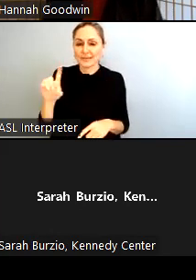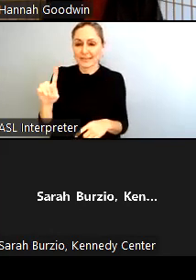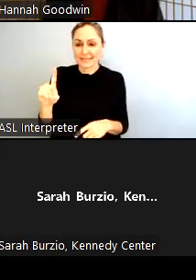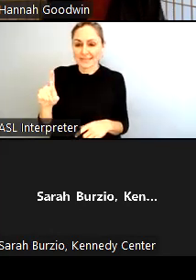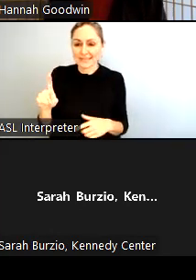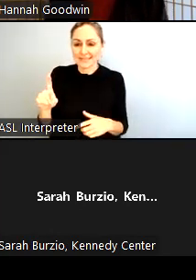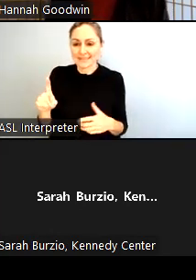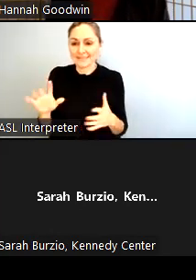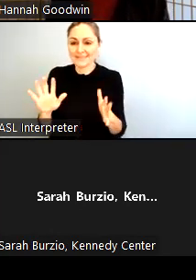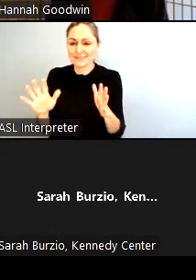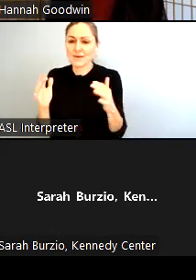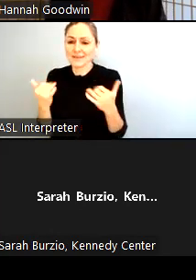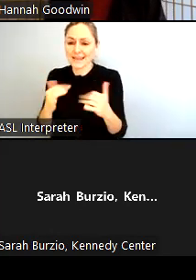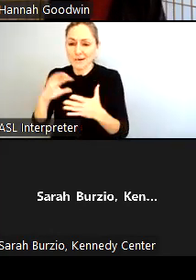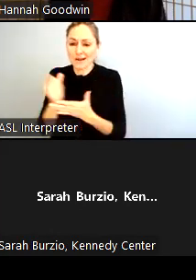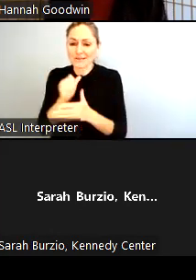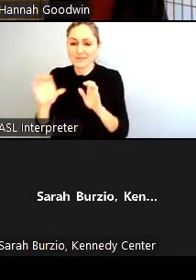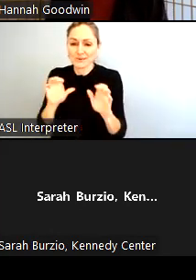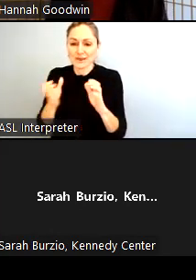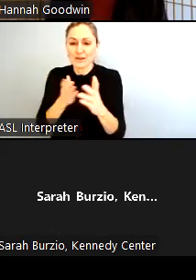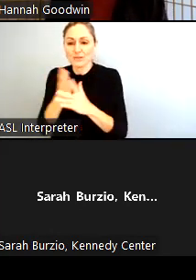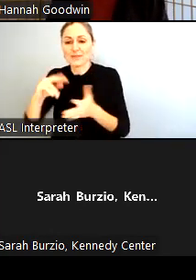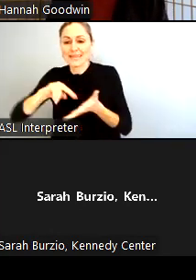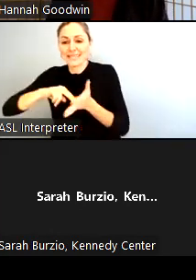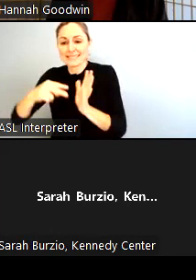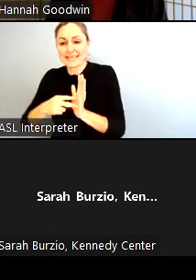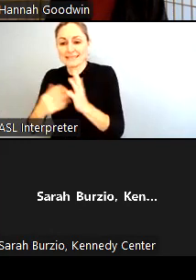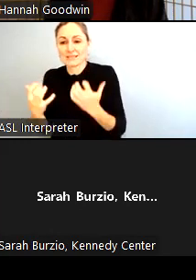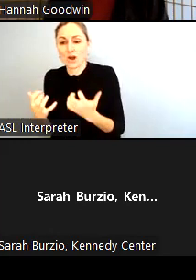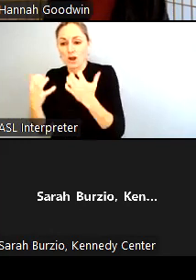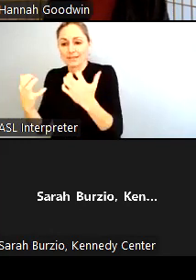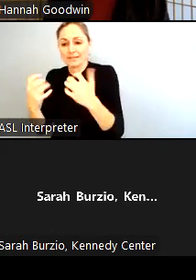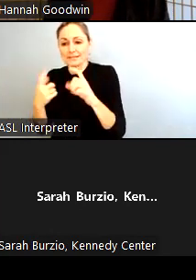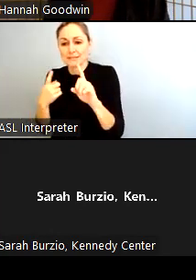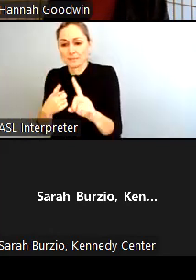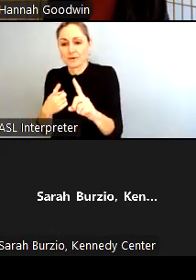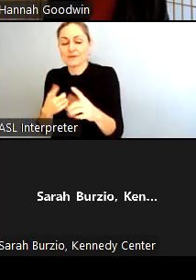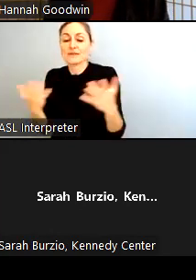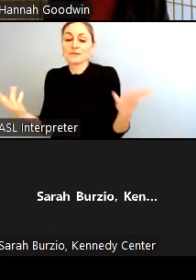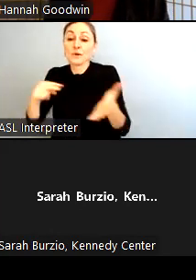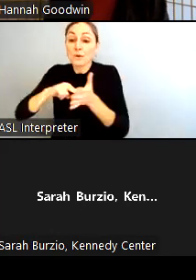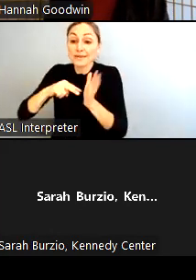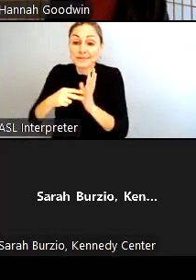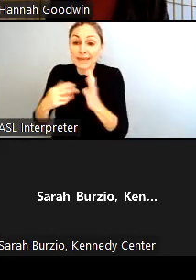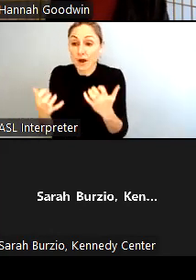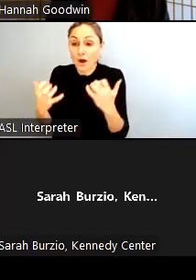So I'll do that now through the intended audience bullet. So intended audience means, in part,